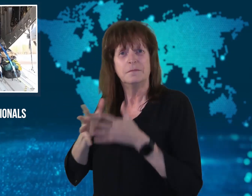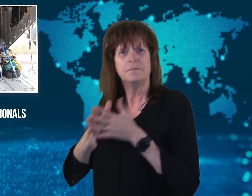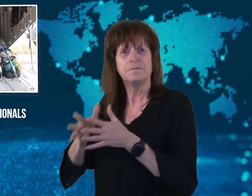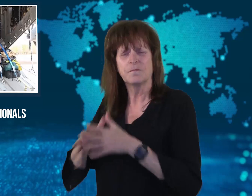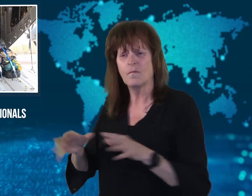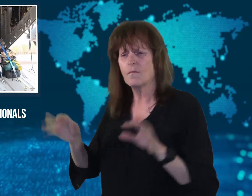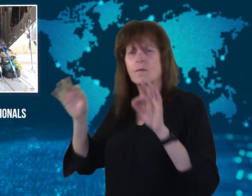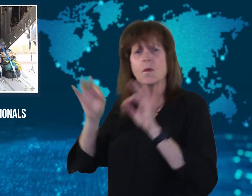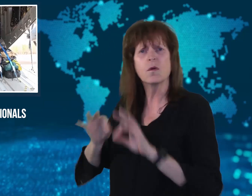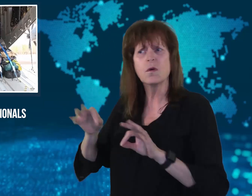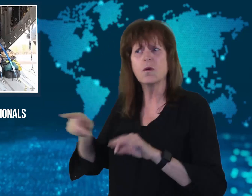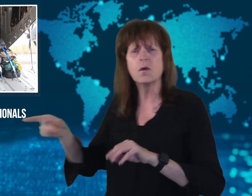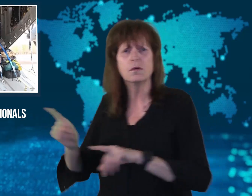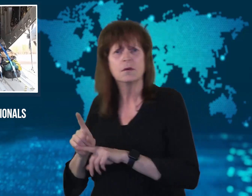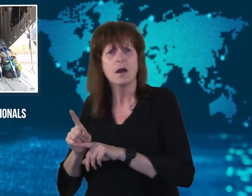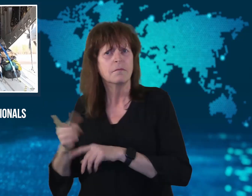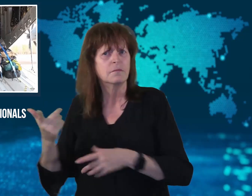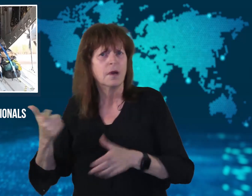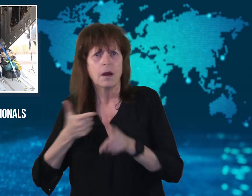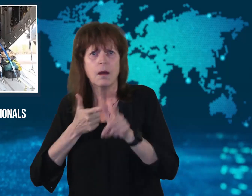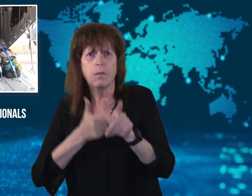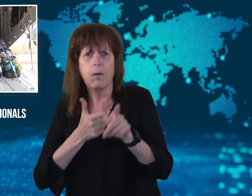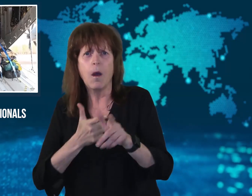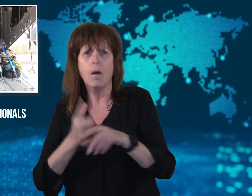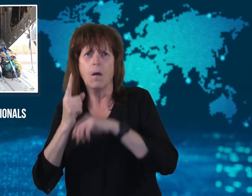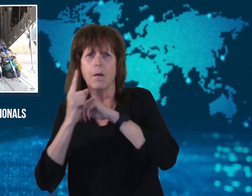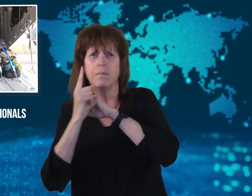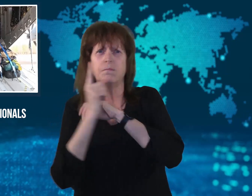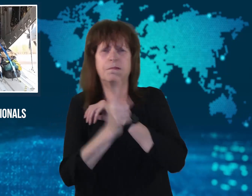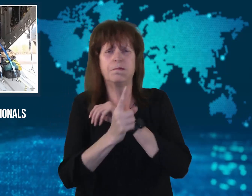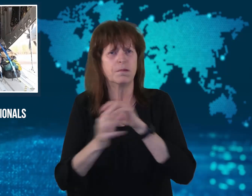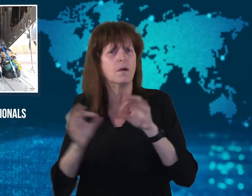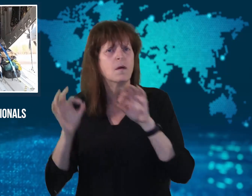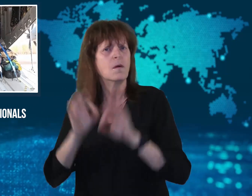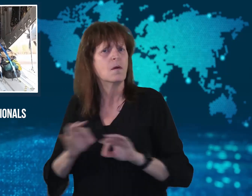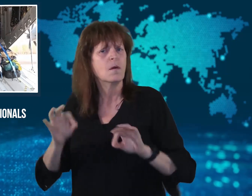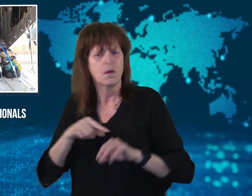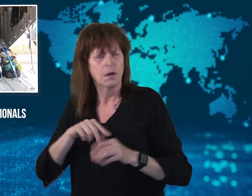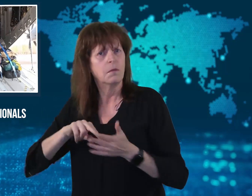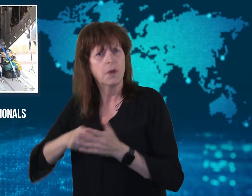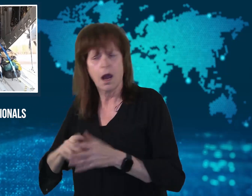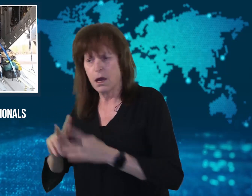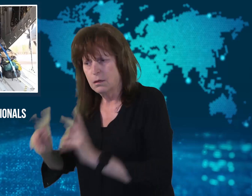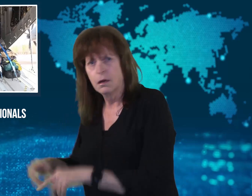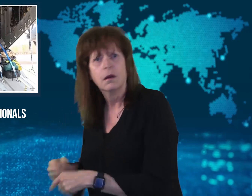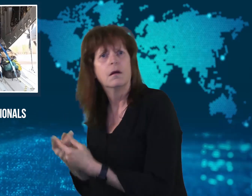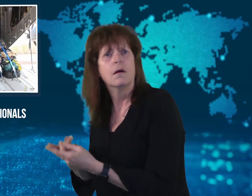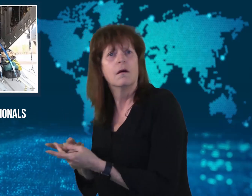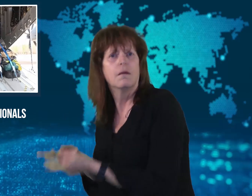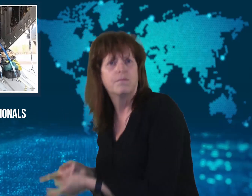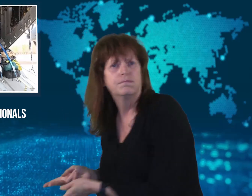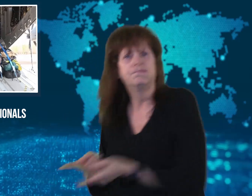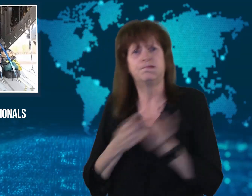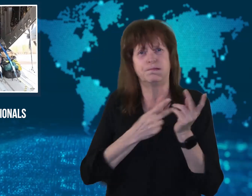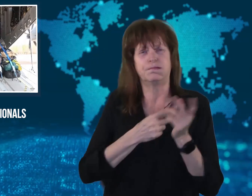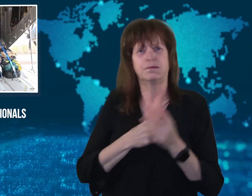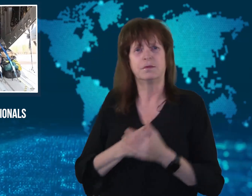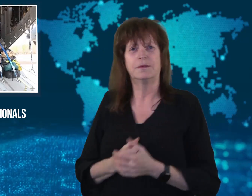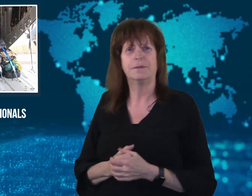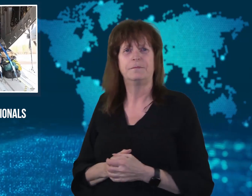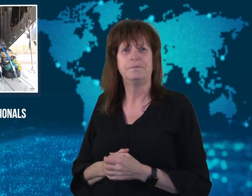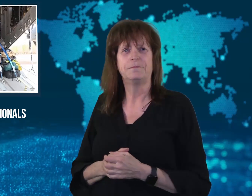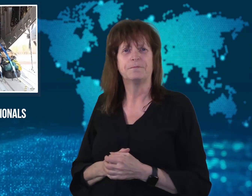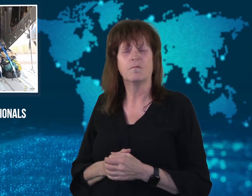Other evacuations took place on boats on the Red Sea, about 800 kilometers by